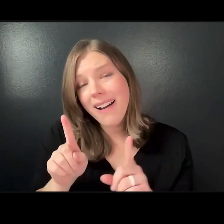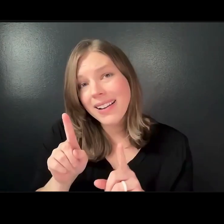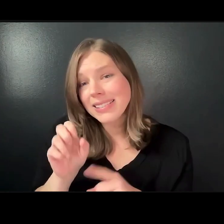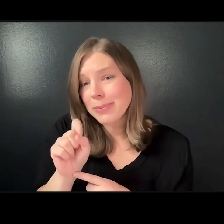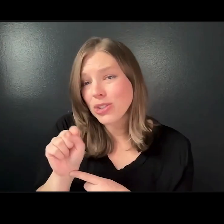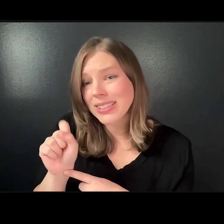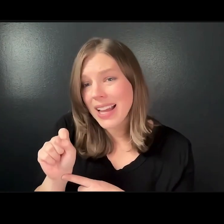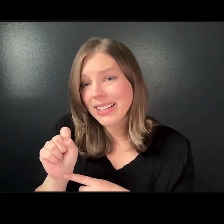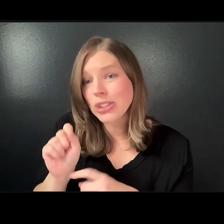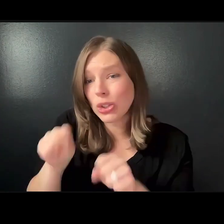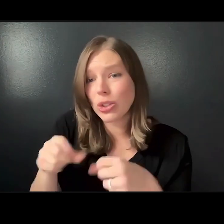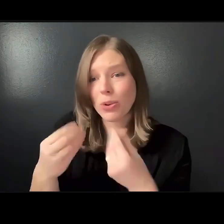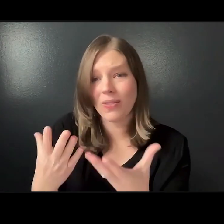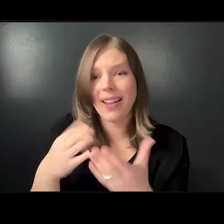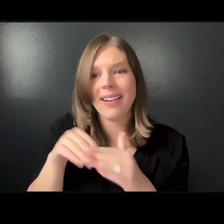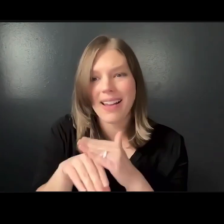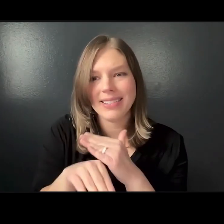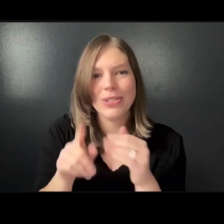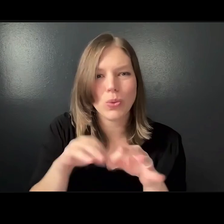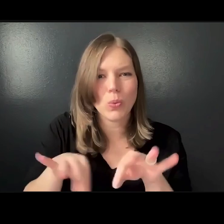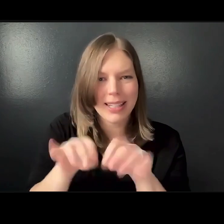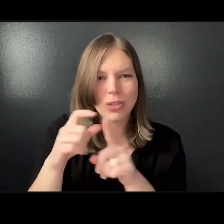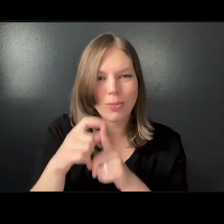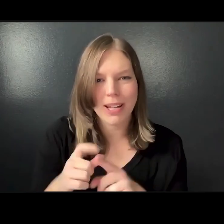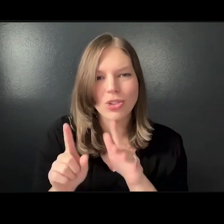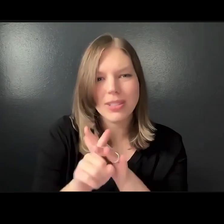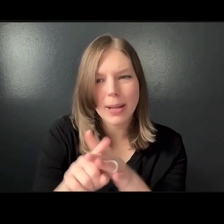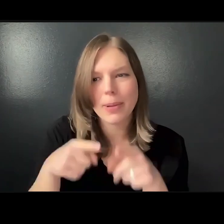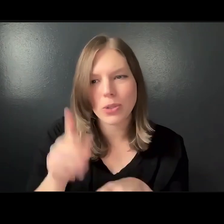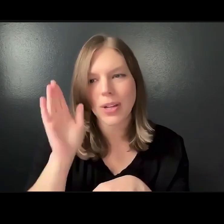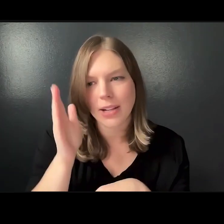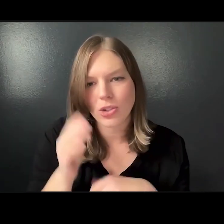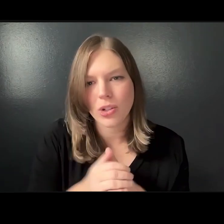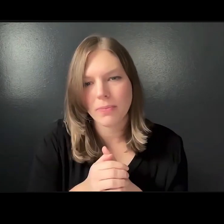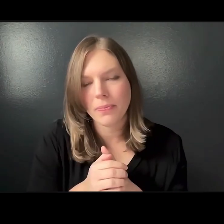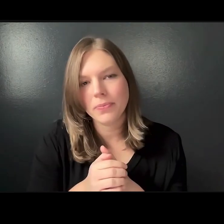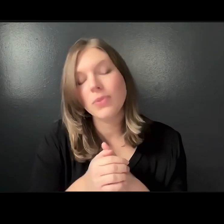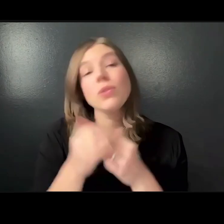but speech to text services would provide access to key terms.